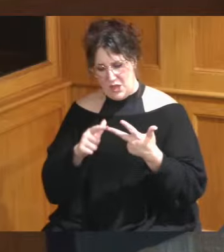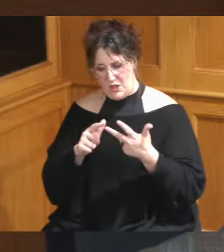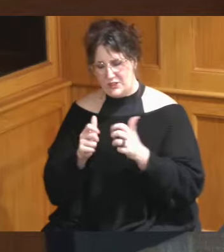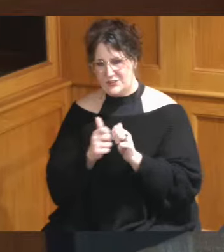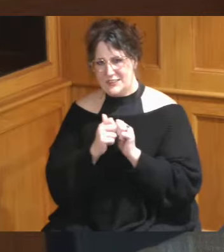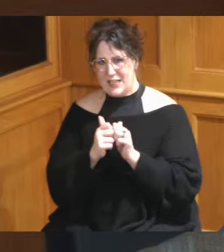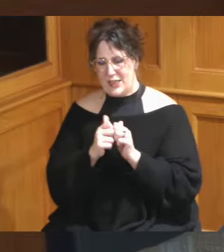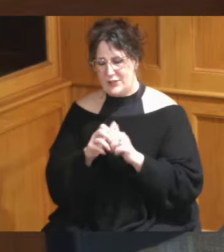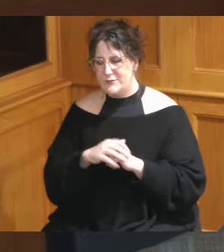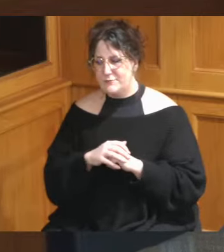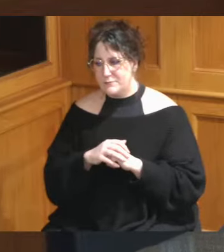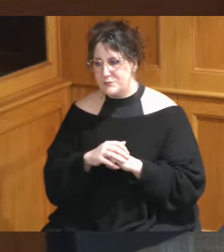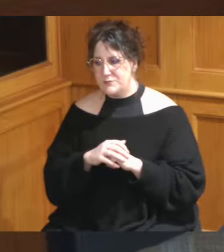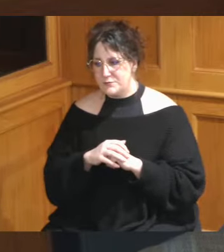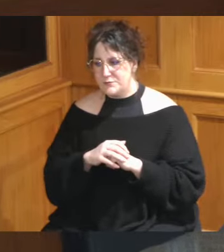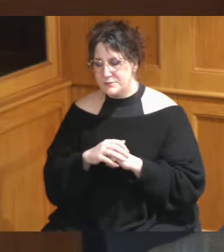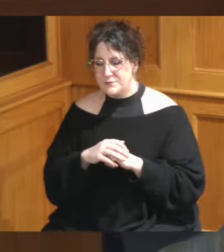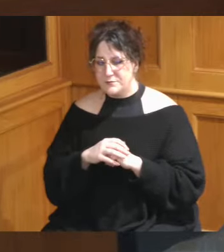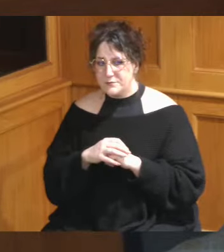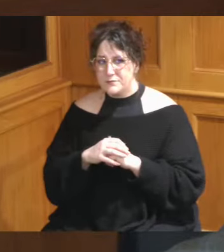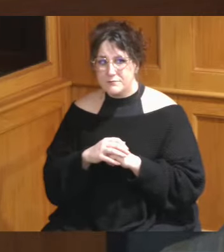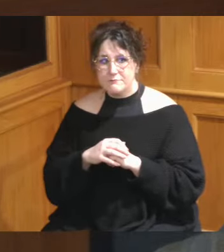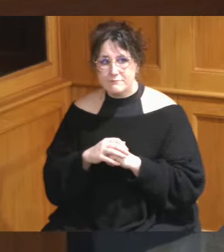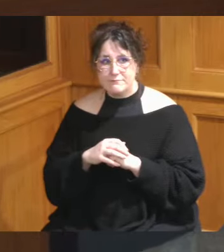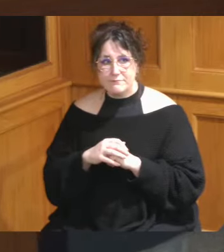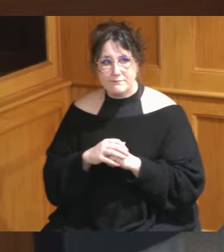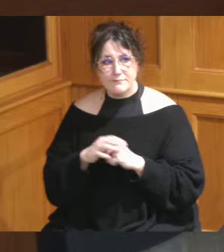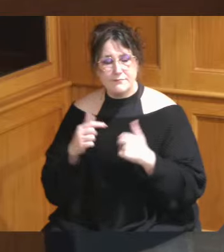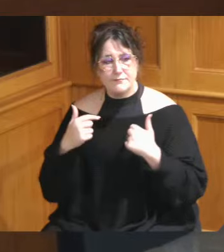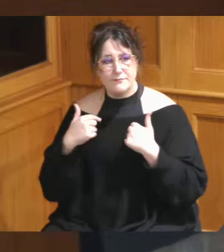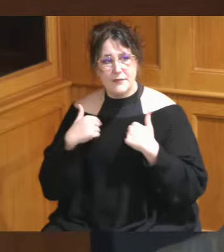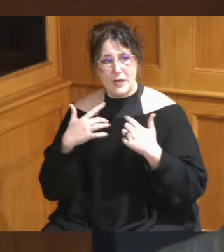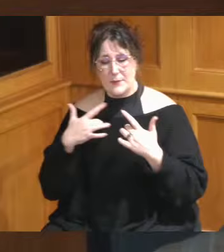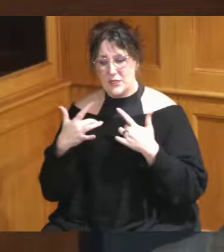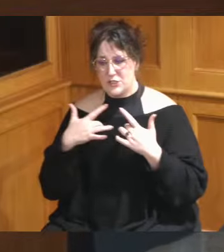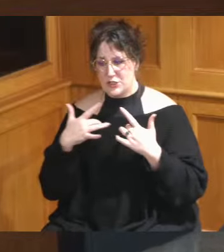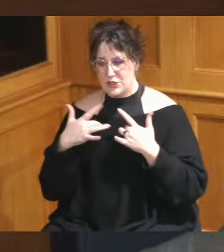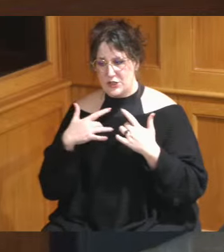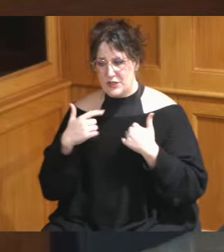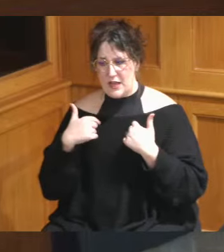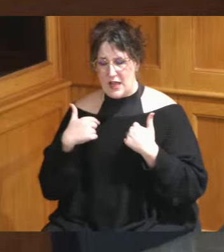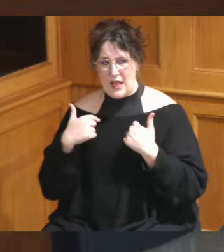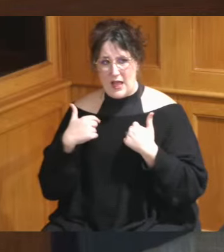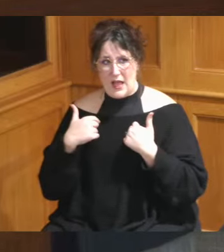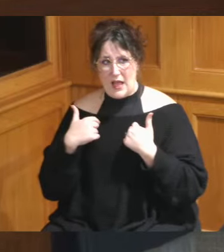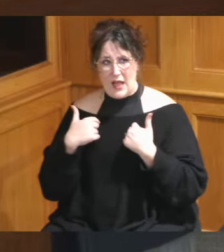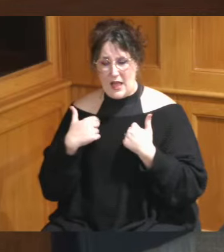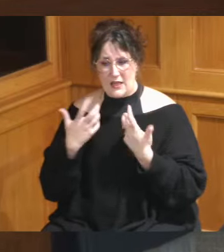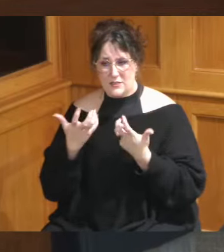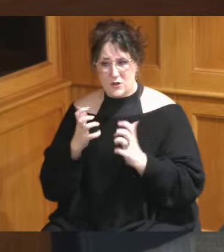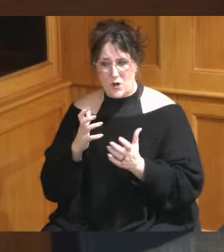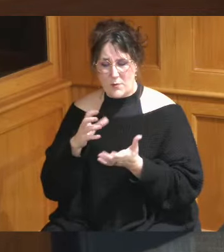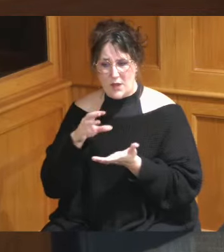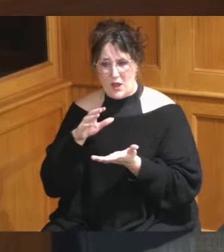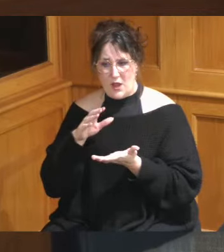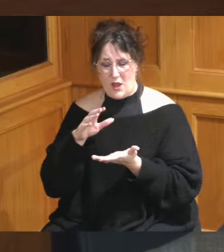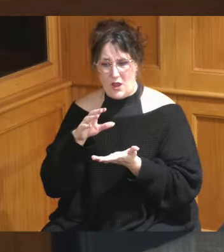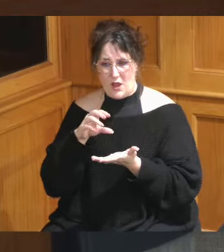Yes. And what I'm concerned is I don't necessarily want to be on the record for any type of I don't